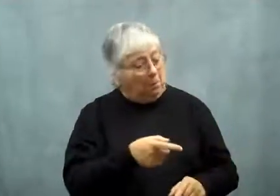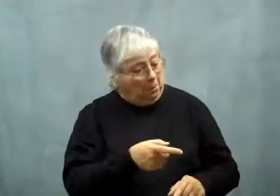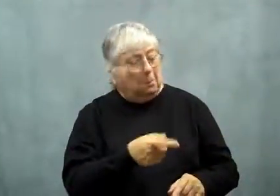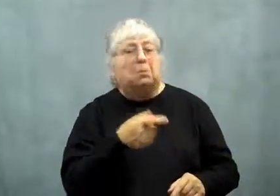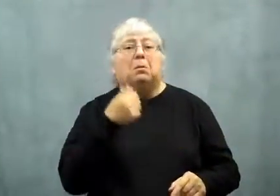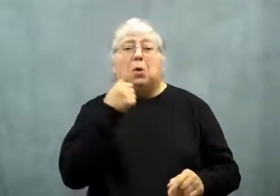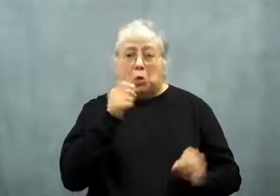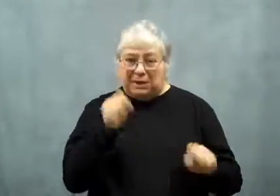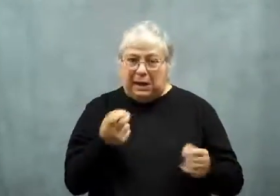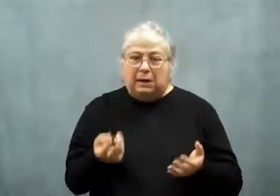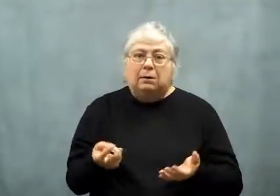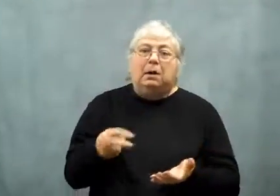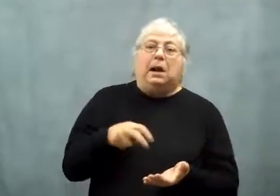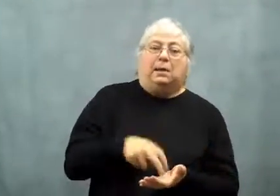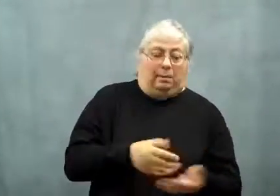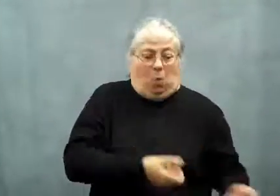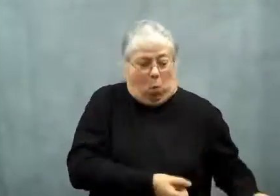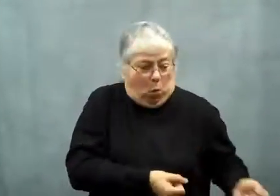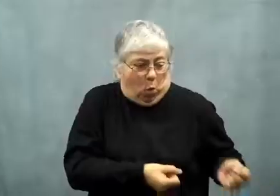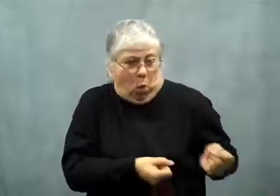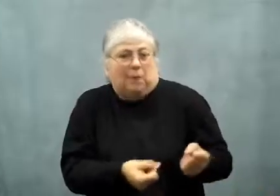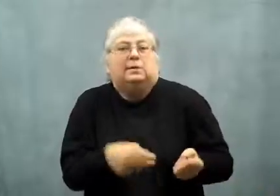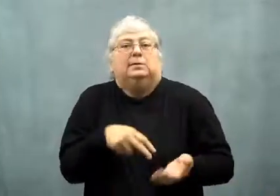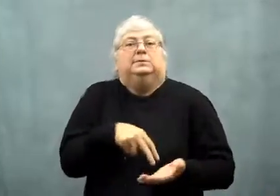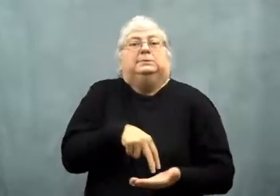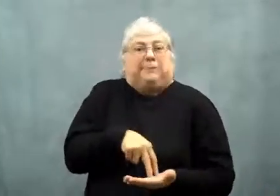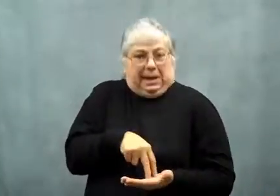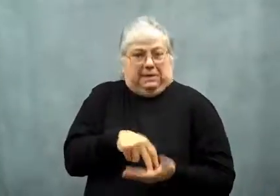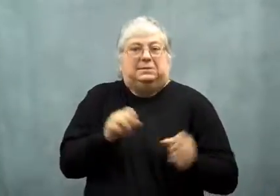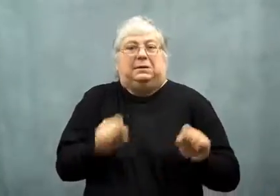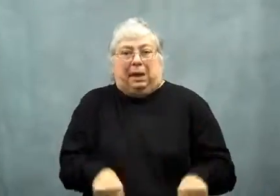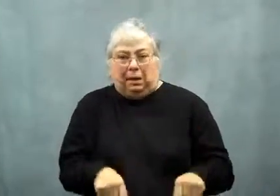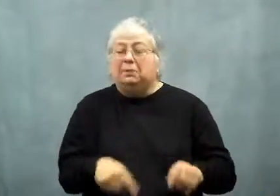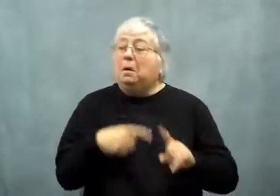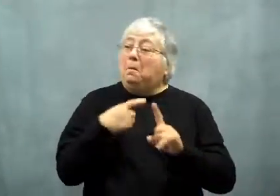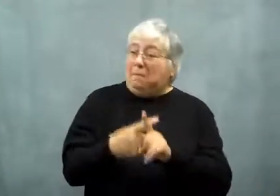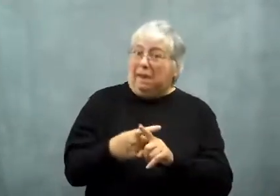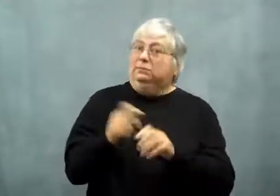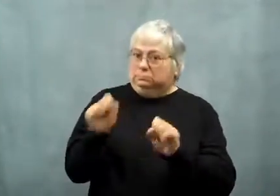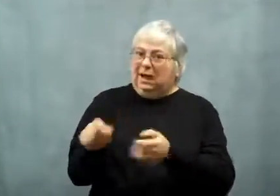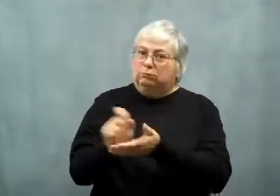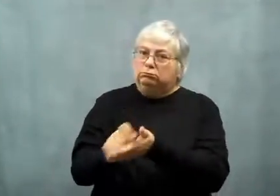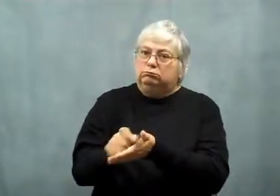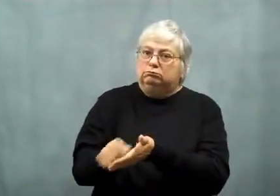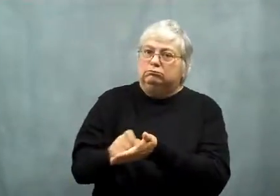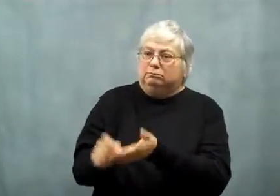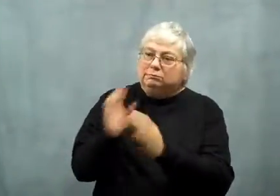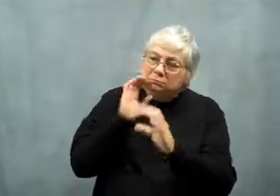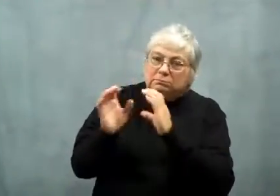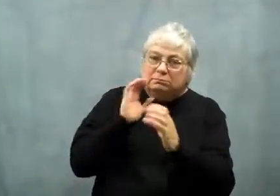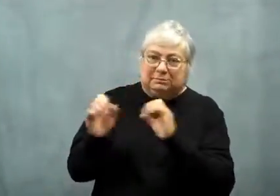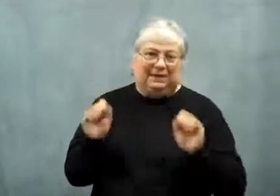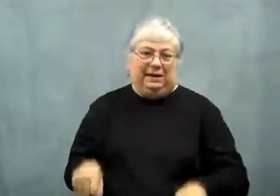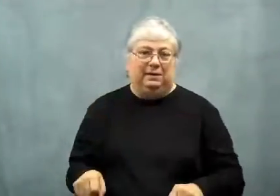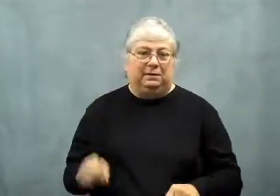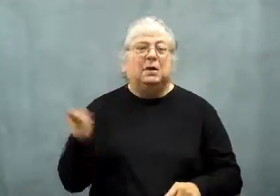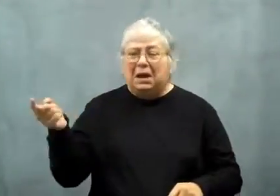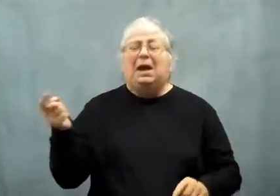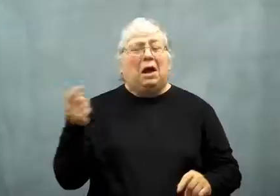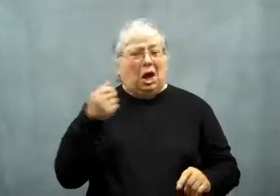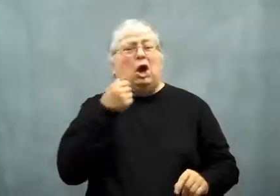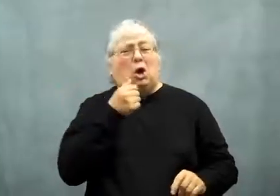She was able to stand with help.